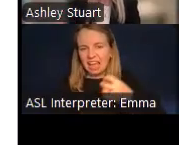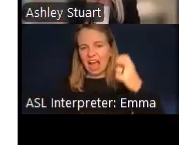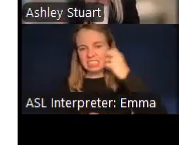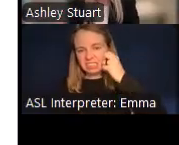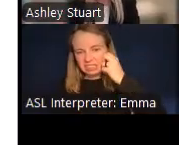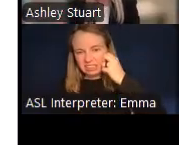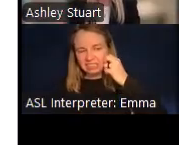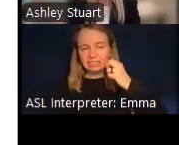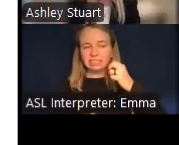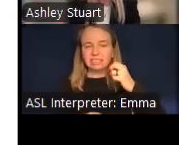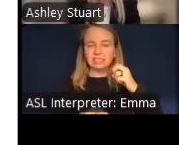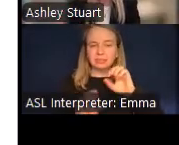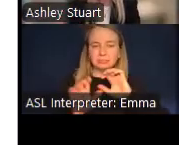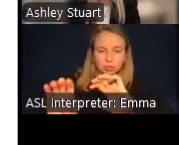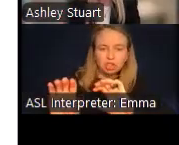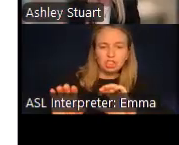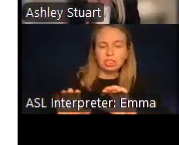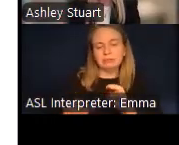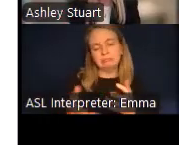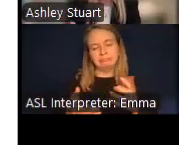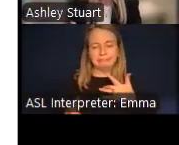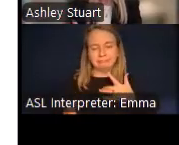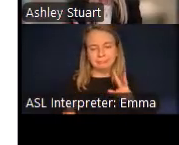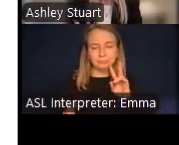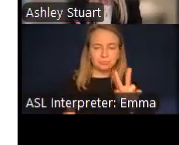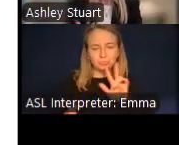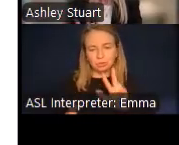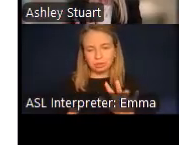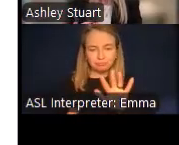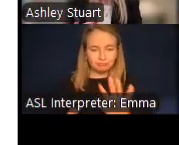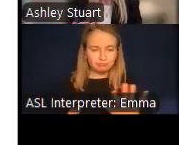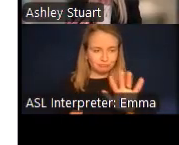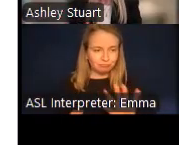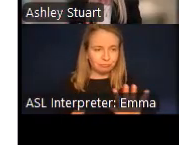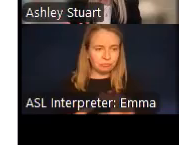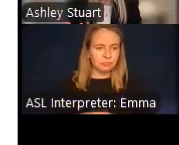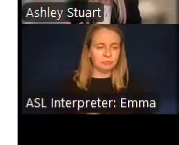pushing in the toddler years, right? And these aggressive